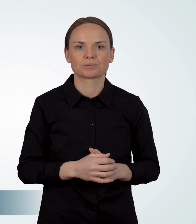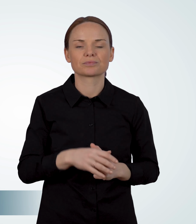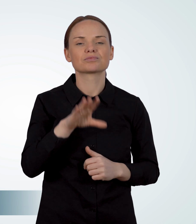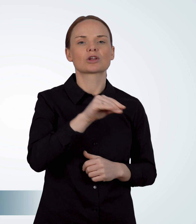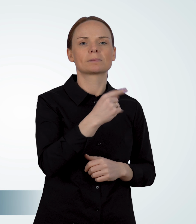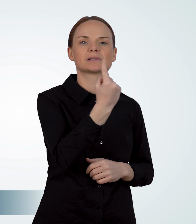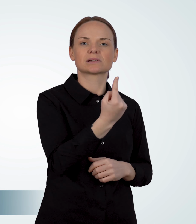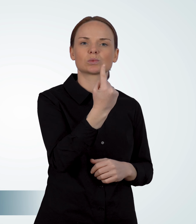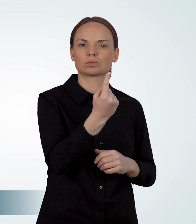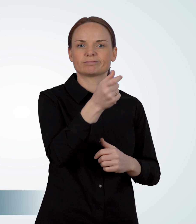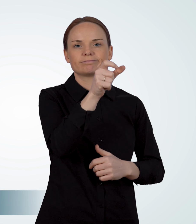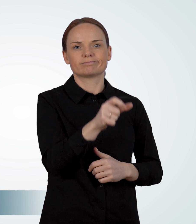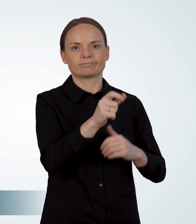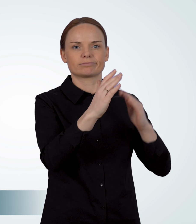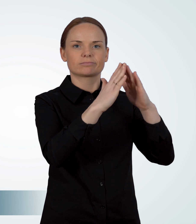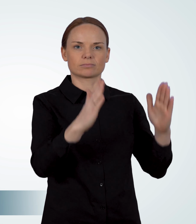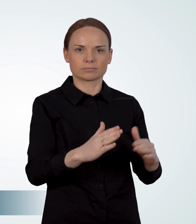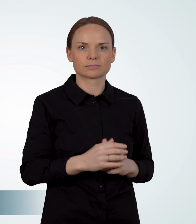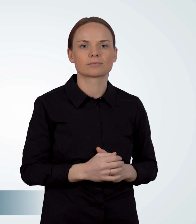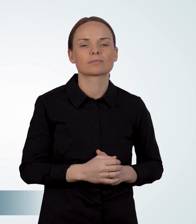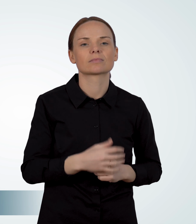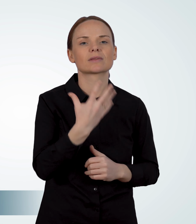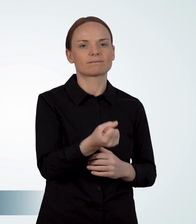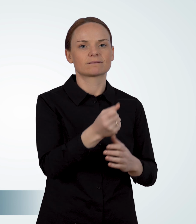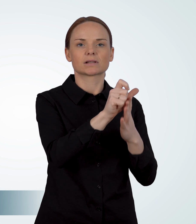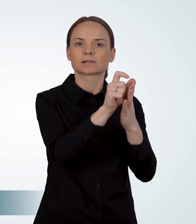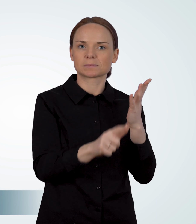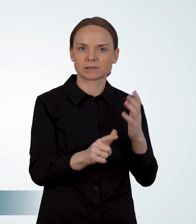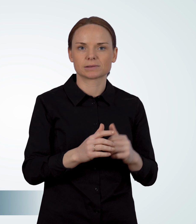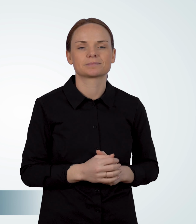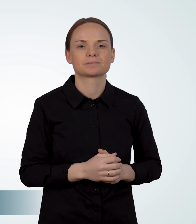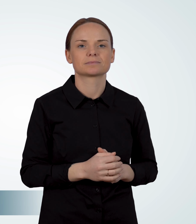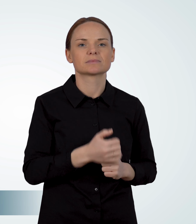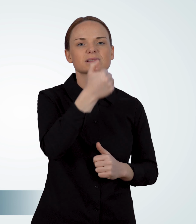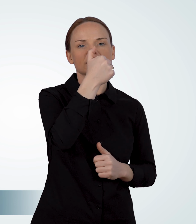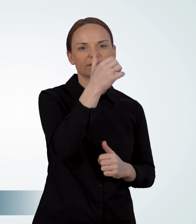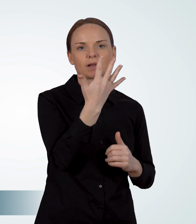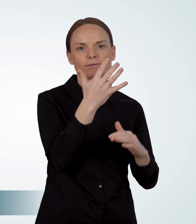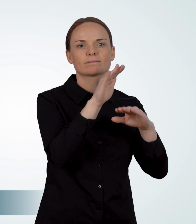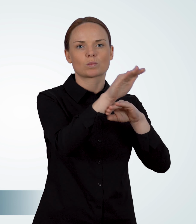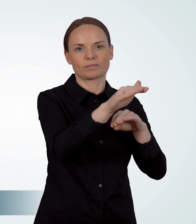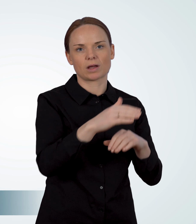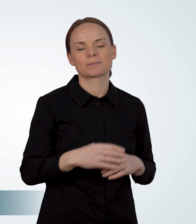• from single-person households • have a disability • over 65 years.